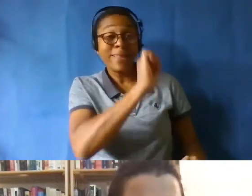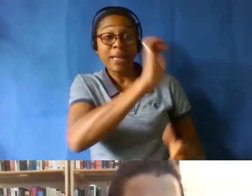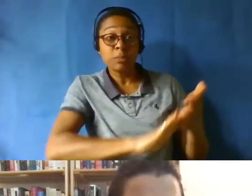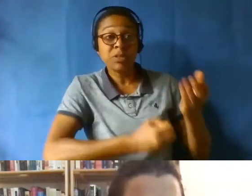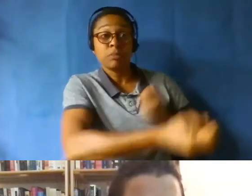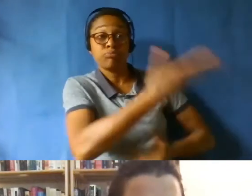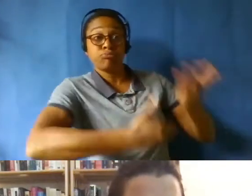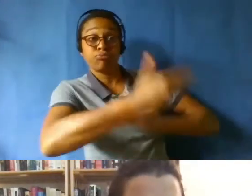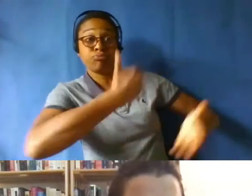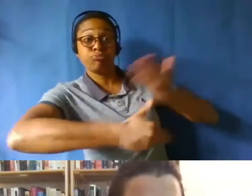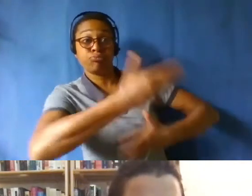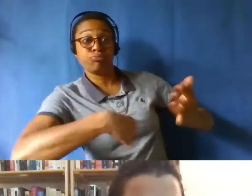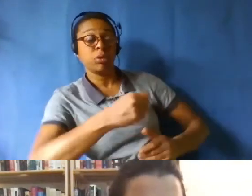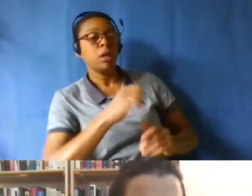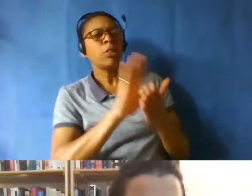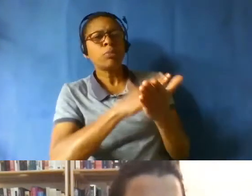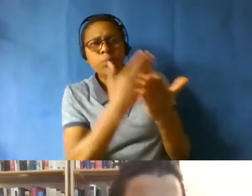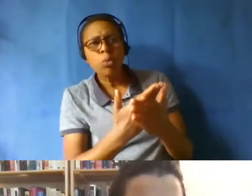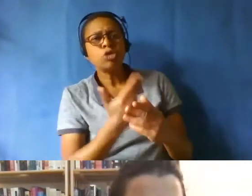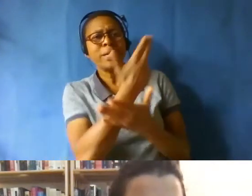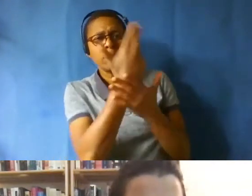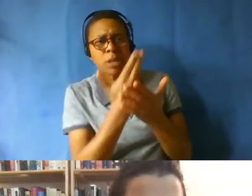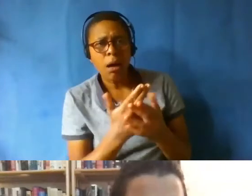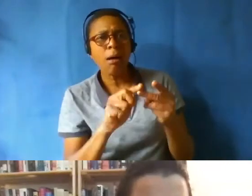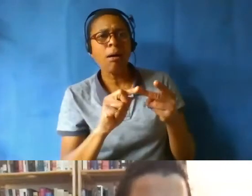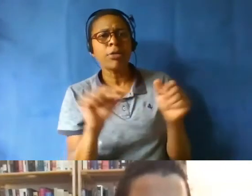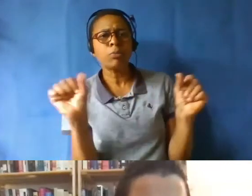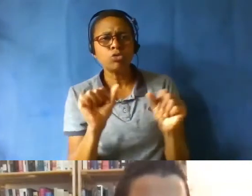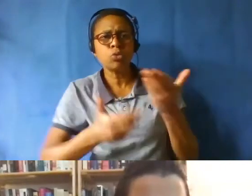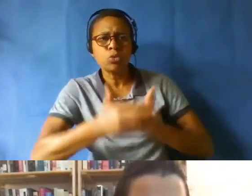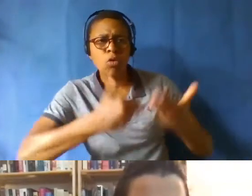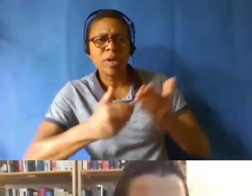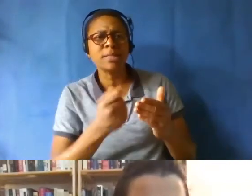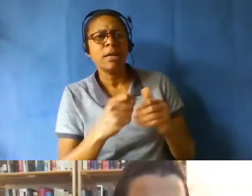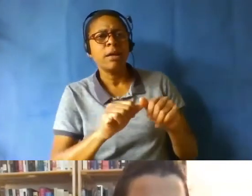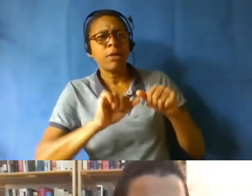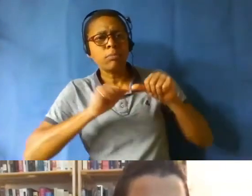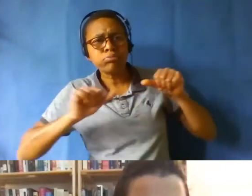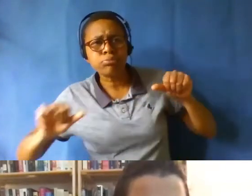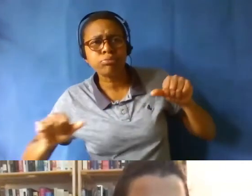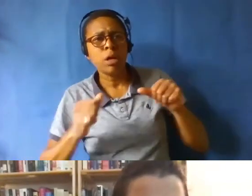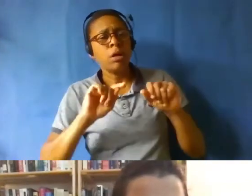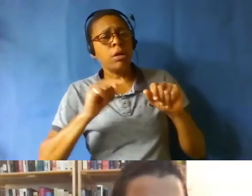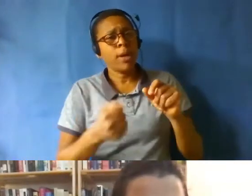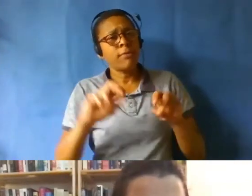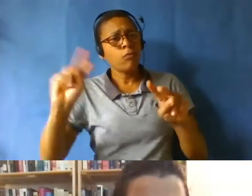there were there was poetry there was art there were short pieces they were longer pieces there were reflections and they were all put together and the